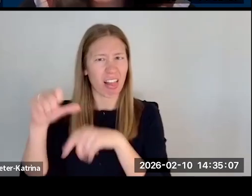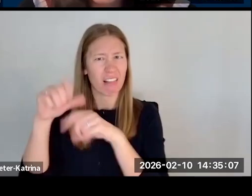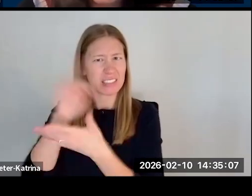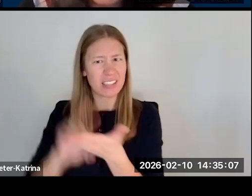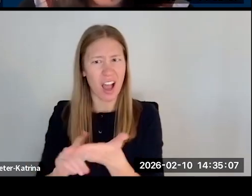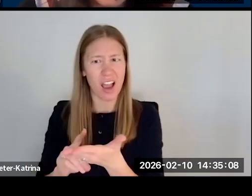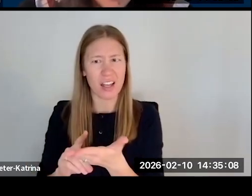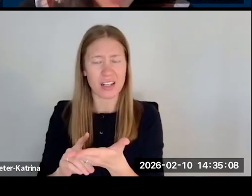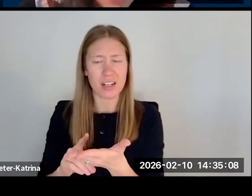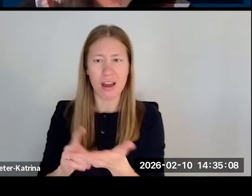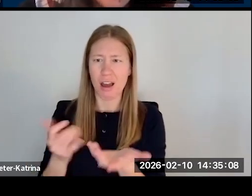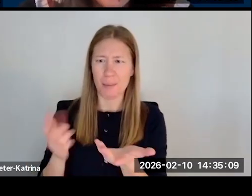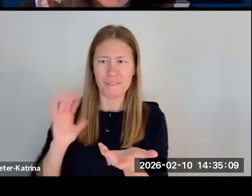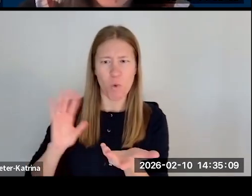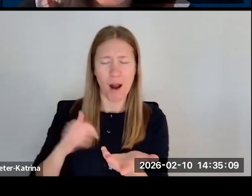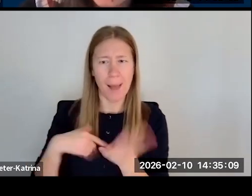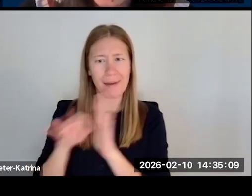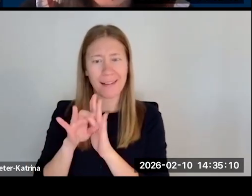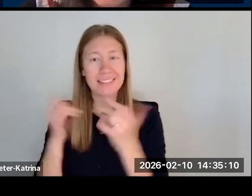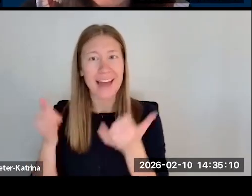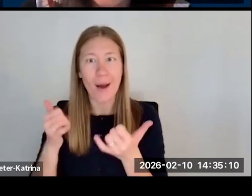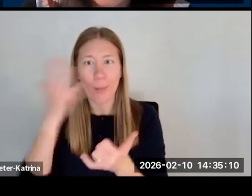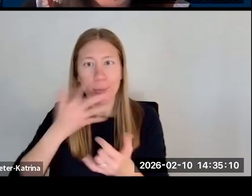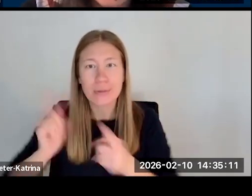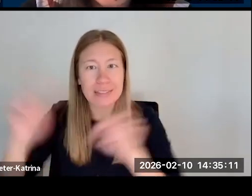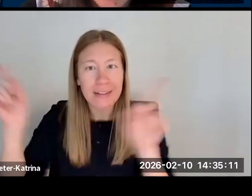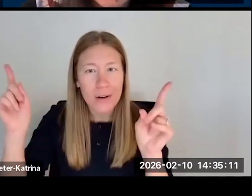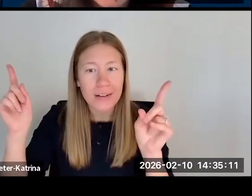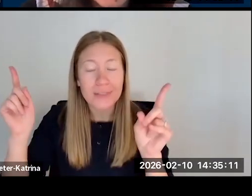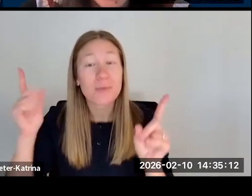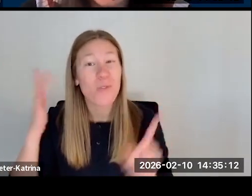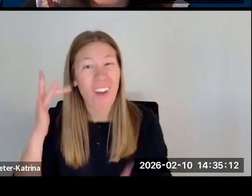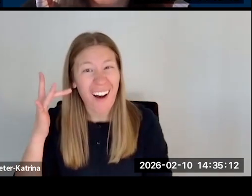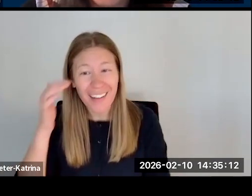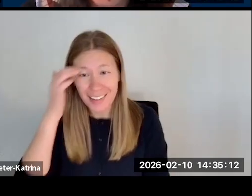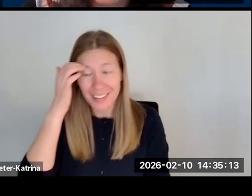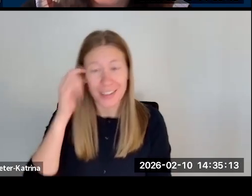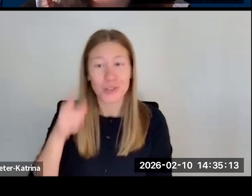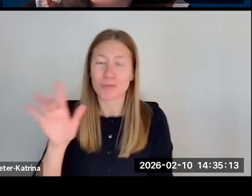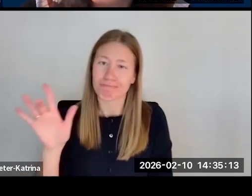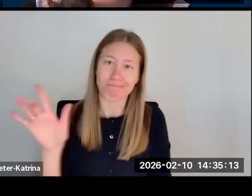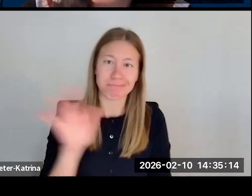It looks completely different. And that's because when you select the heading one option,